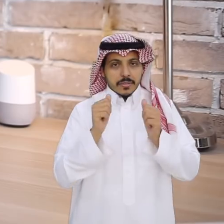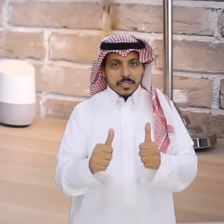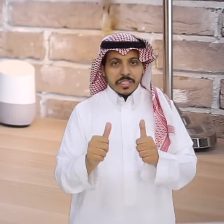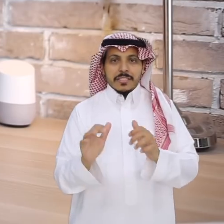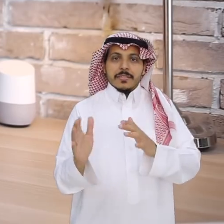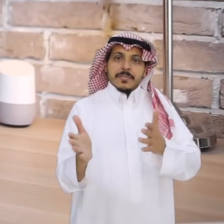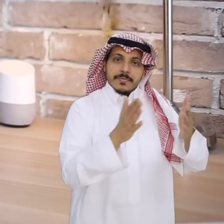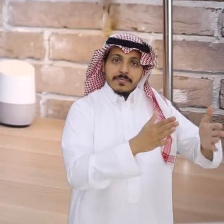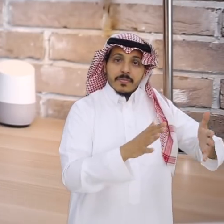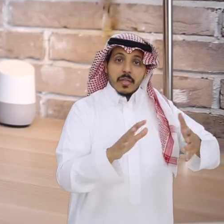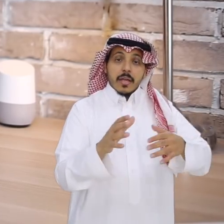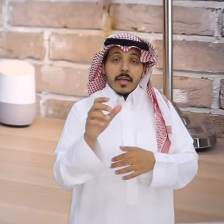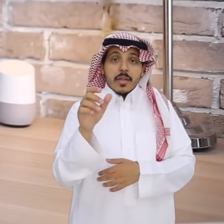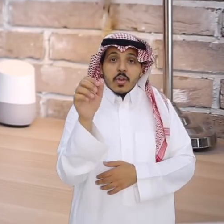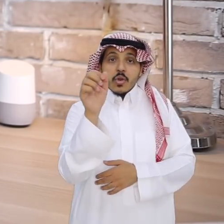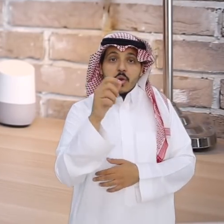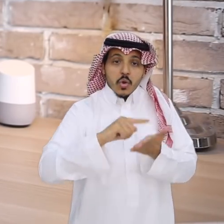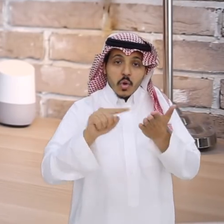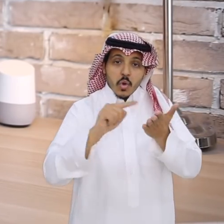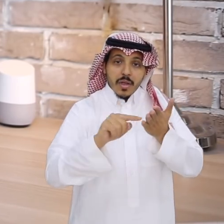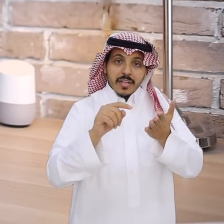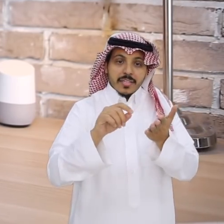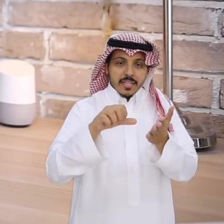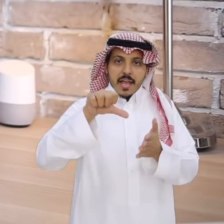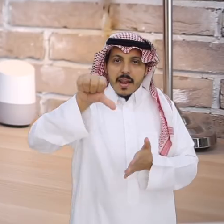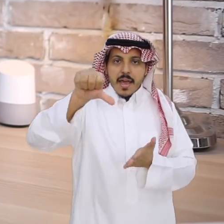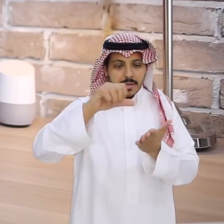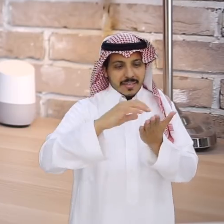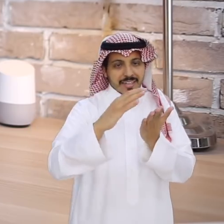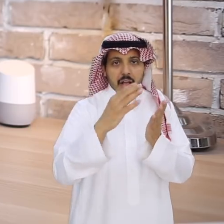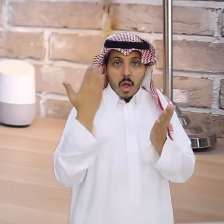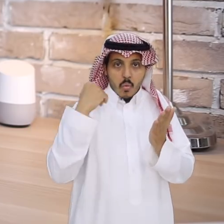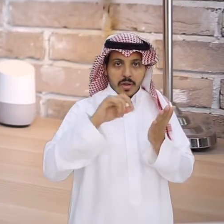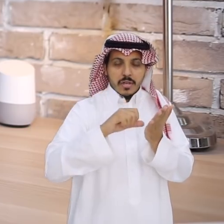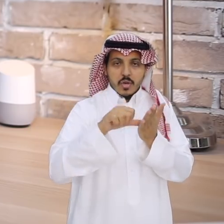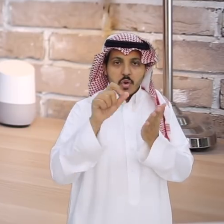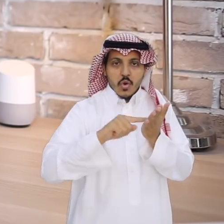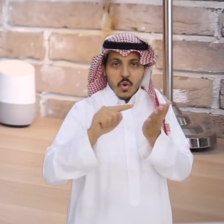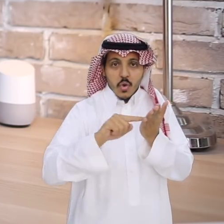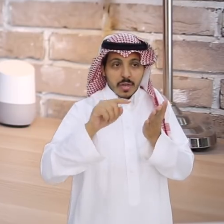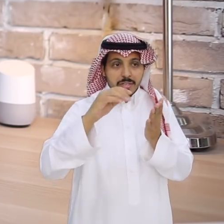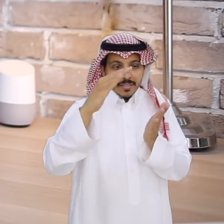A new leak suggests that the new Note will be shorter than Note 8.